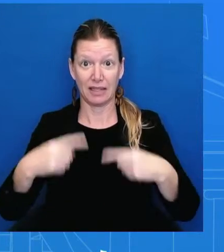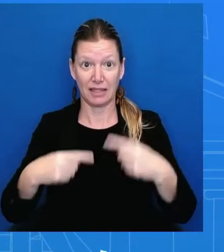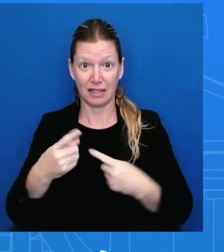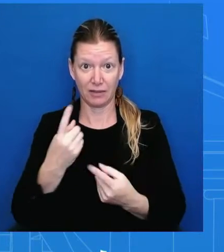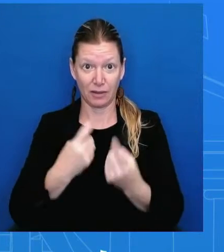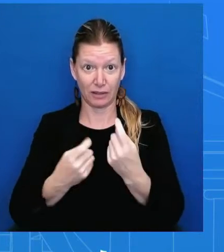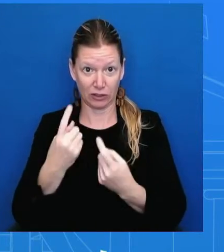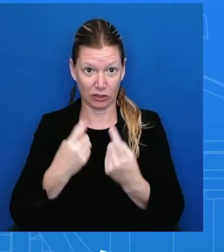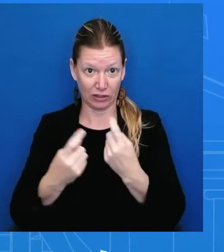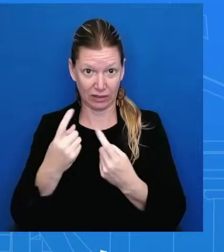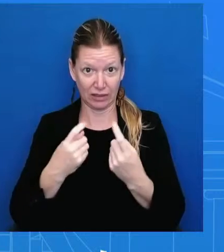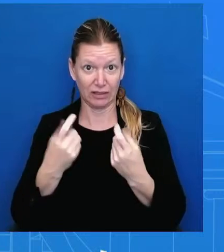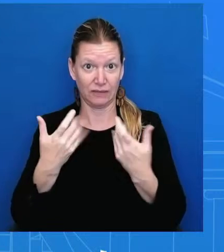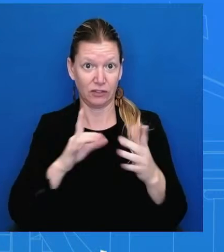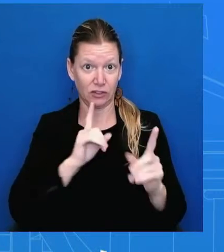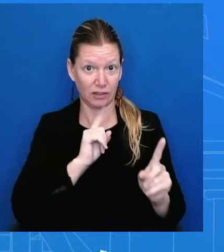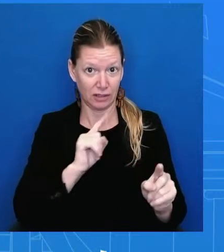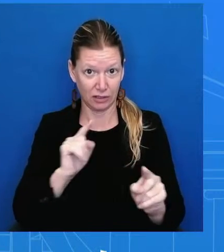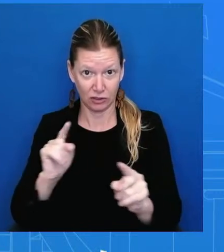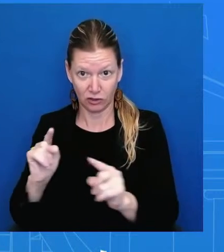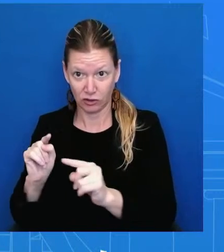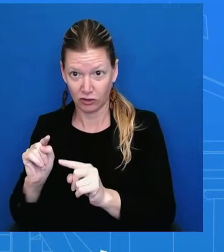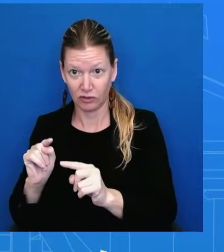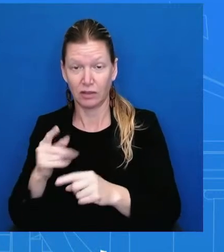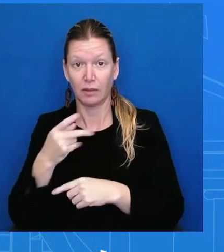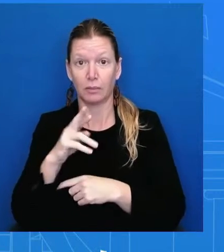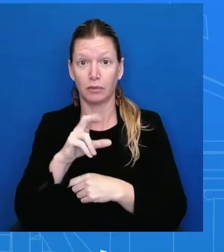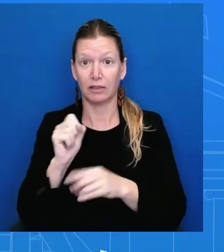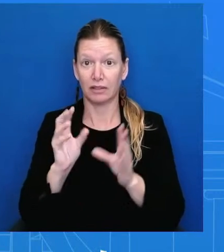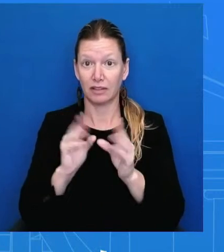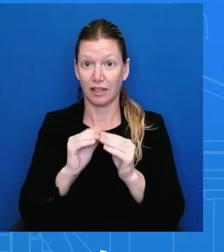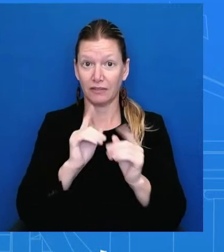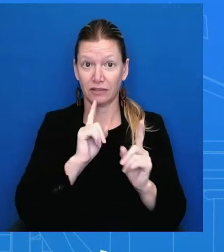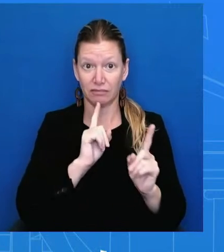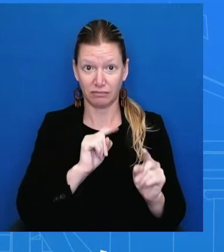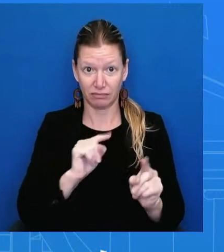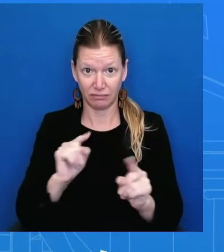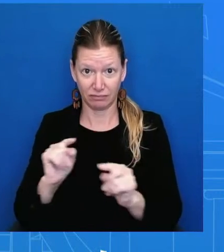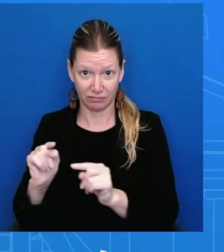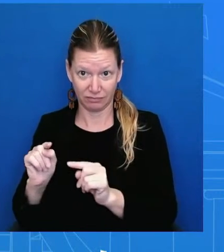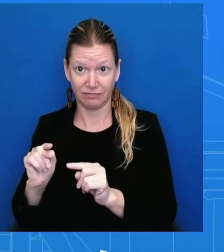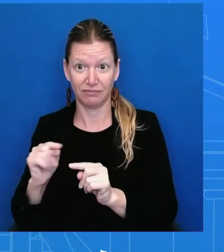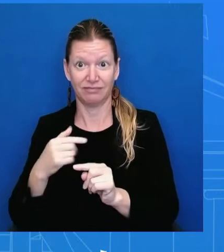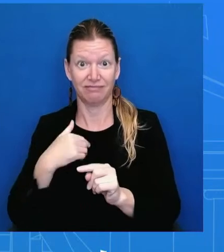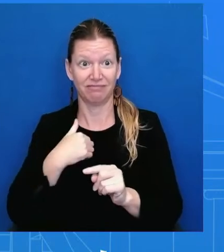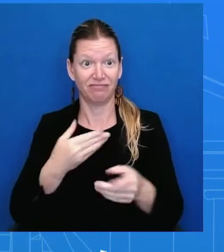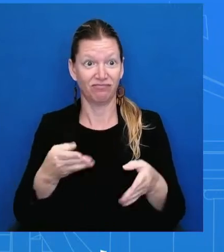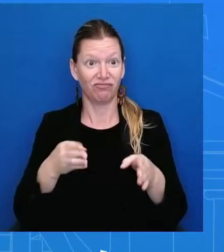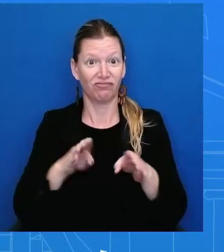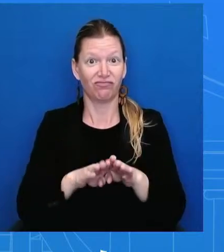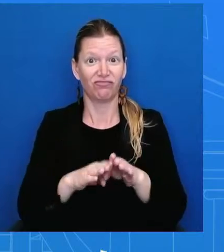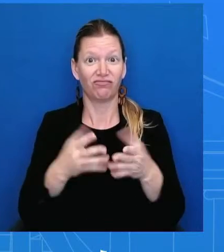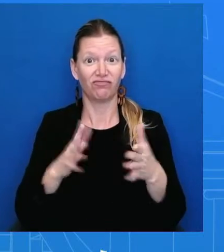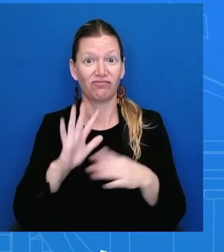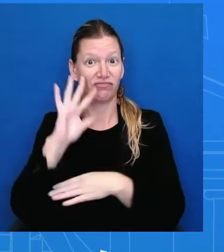let me close my book and get out of here. Hi, Zeke. The Press: Thanks, Karine. My first to you is on the credibility of this White House